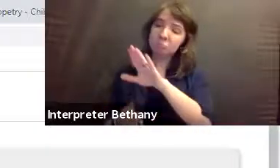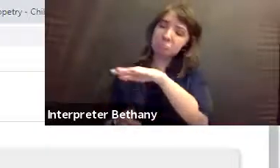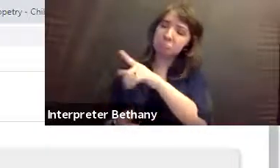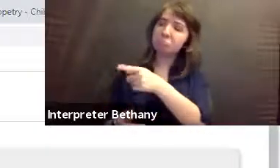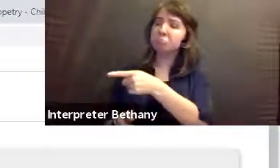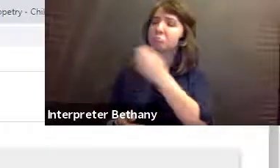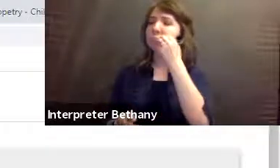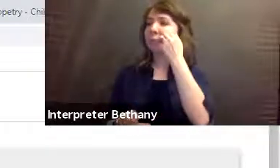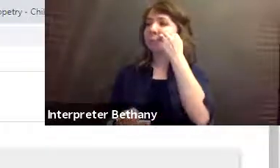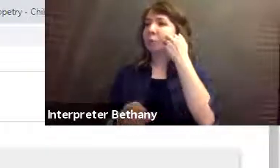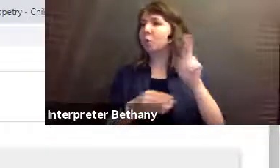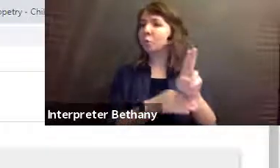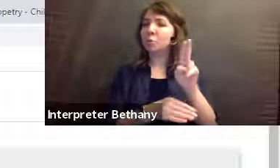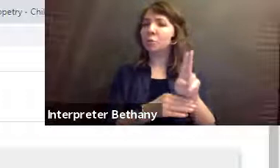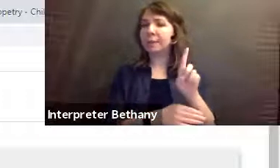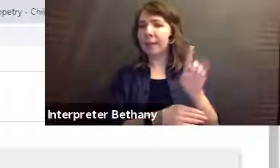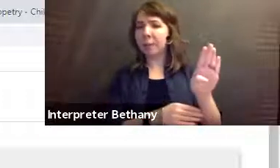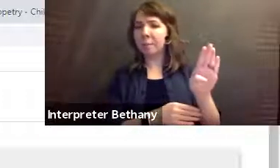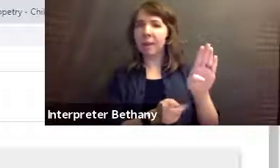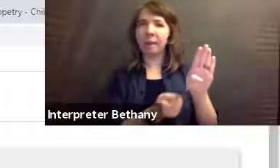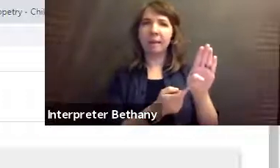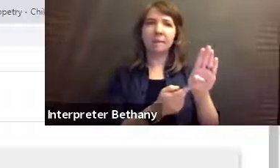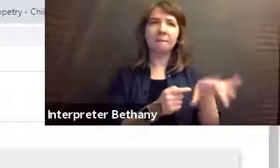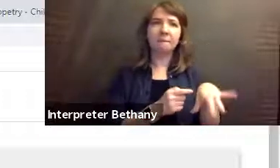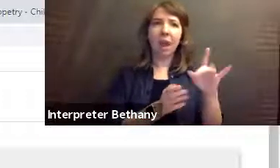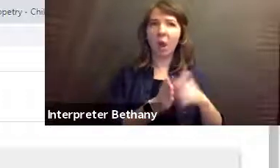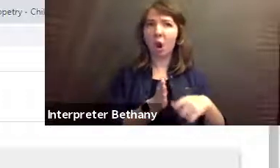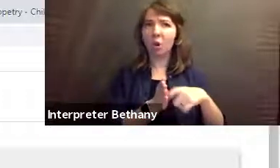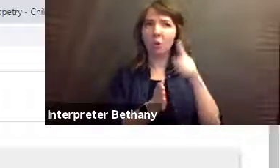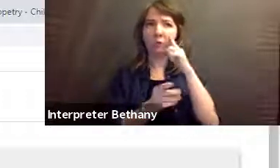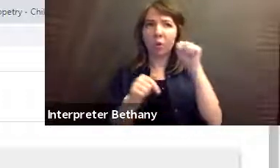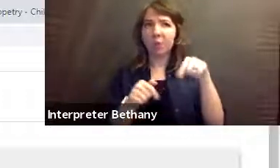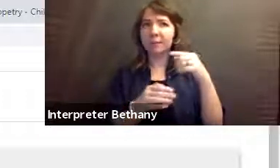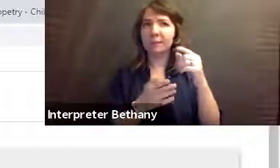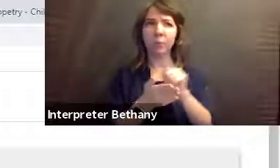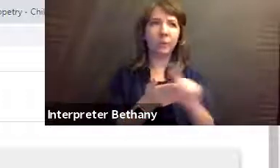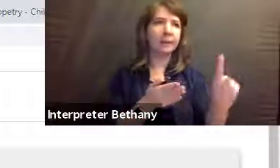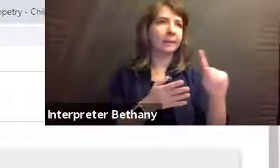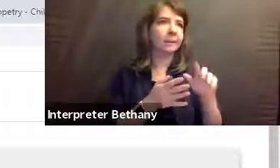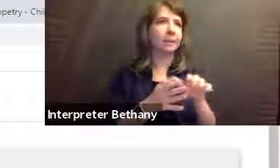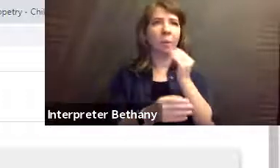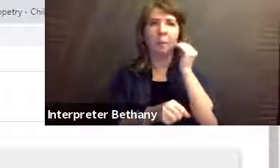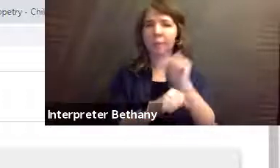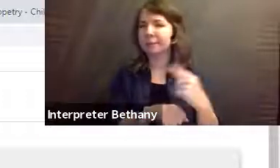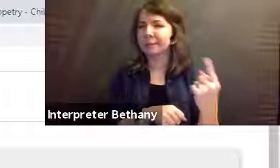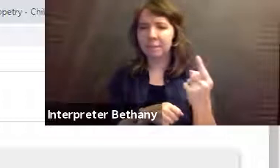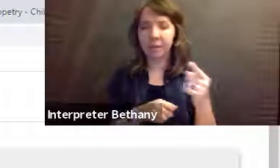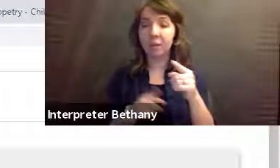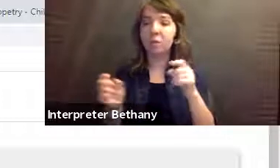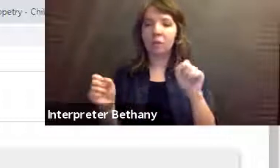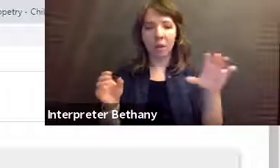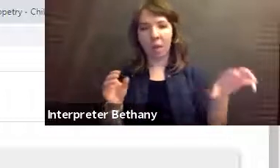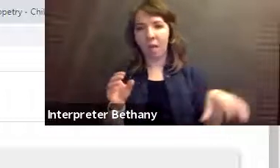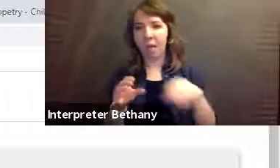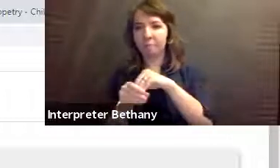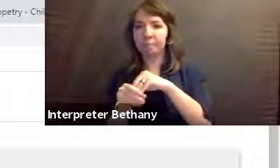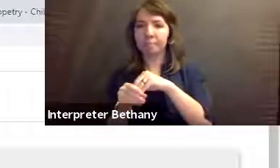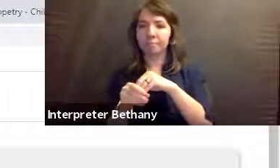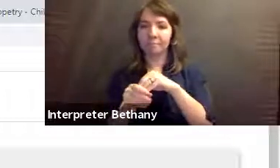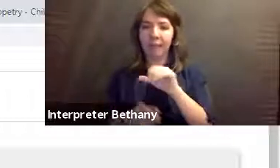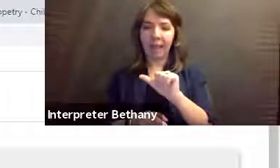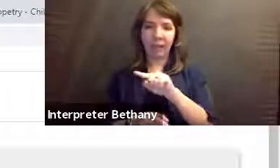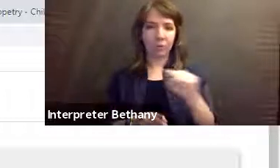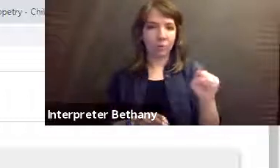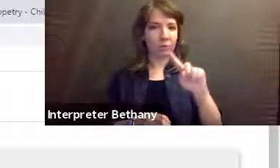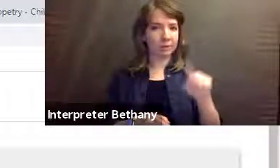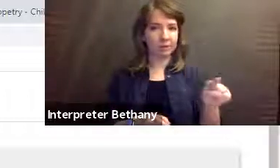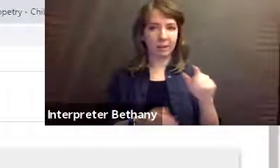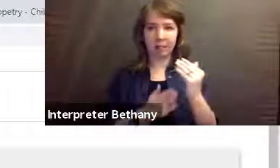Linda Kobashigawa: Use a database to find the articles for this week's assignment, something like that. You can embed our A to Z list into Canvas itself. So it's just the next page over